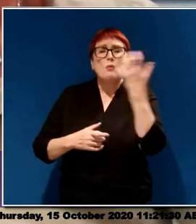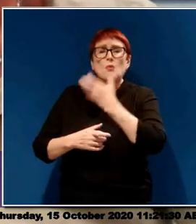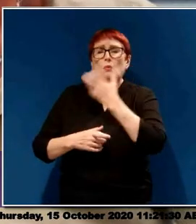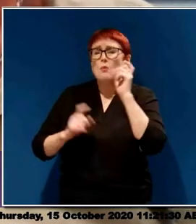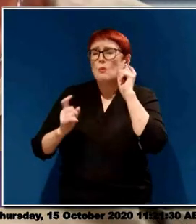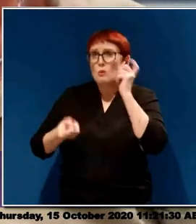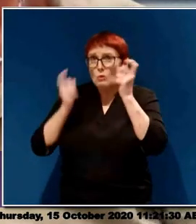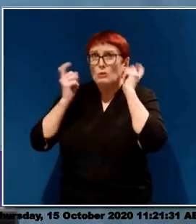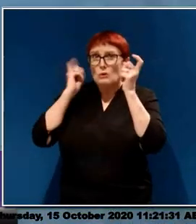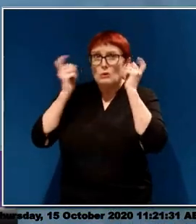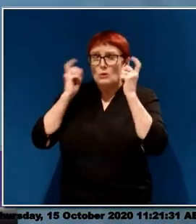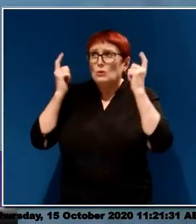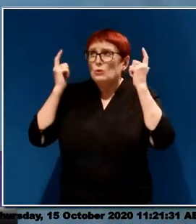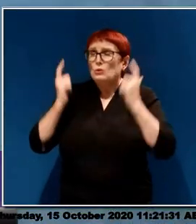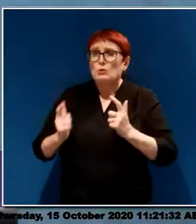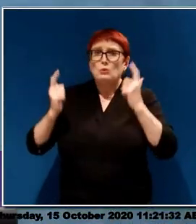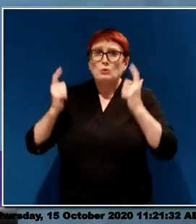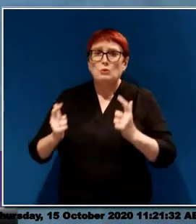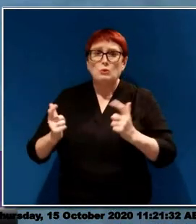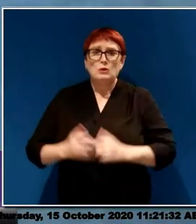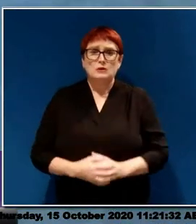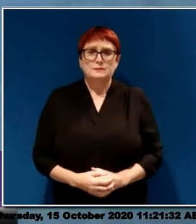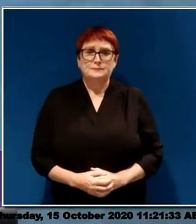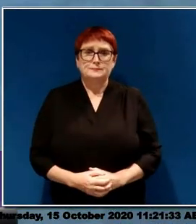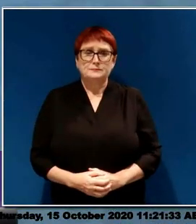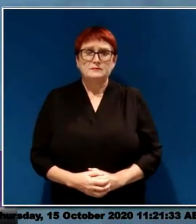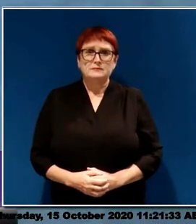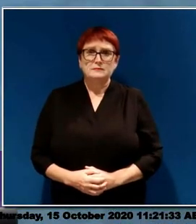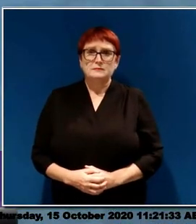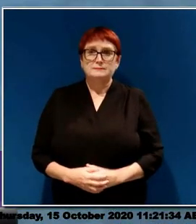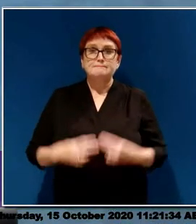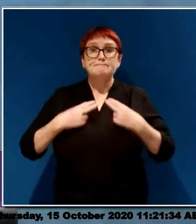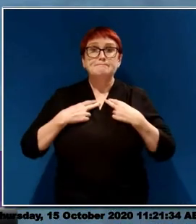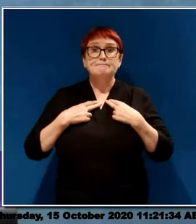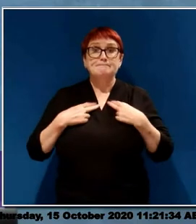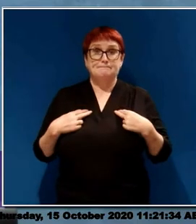In a moment I'm going to finish by hearing from Jack about what